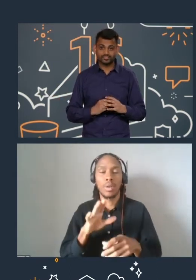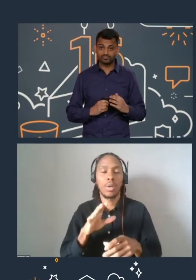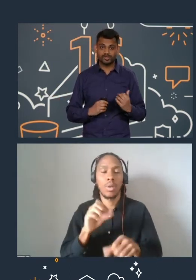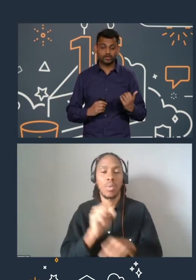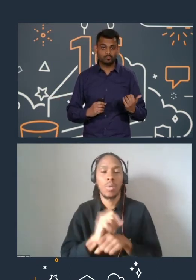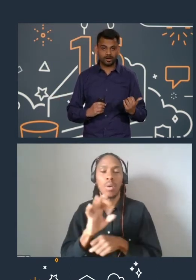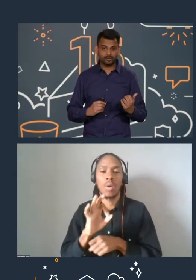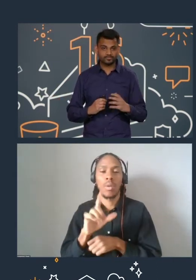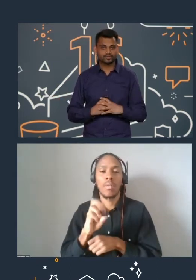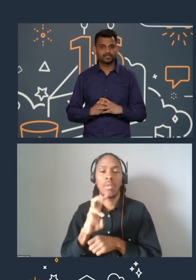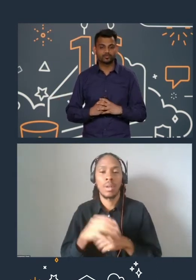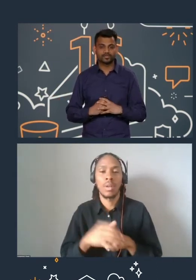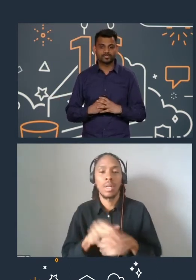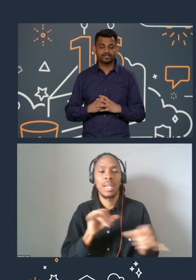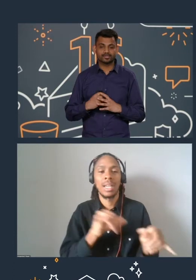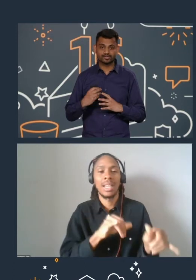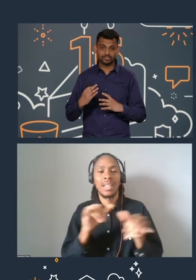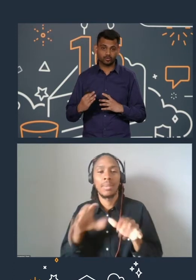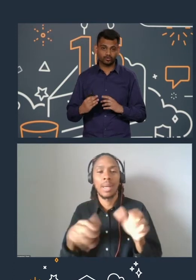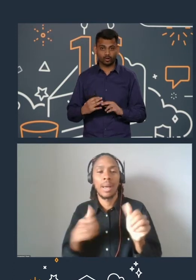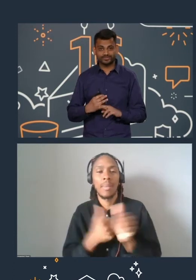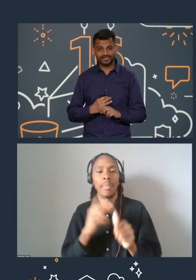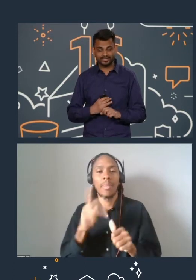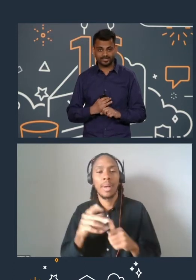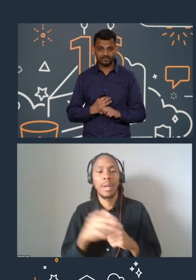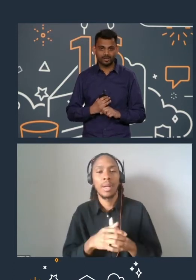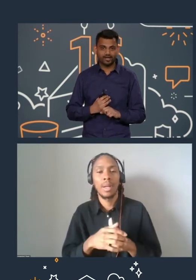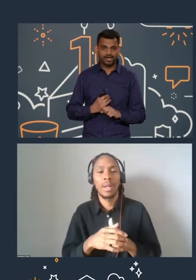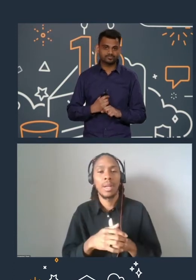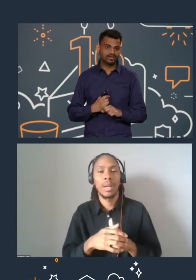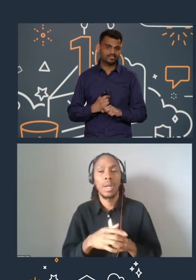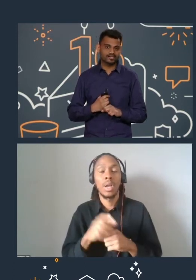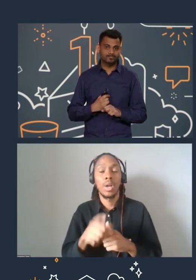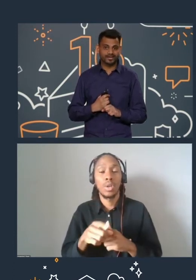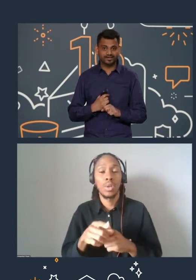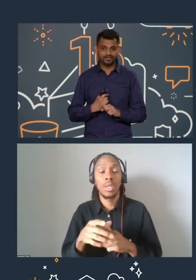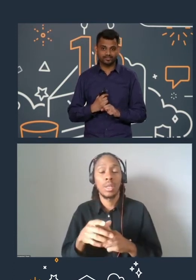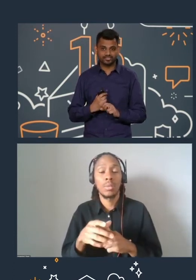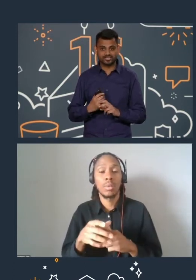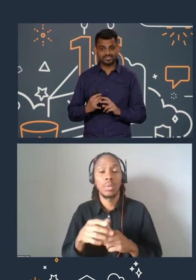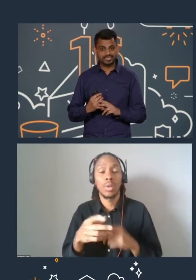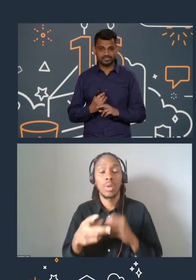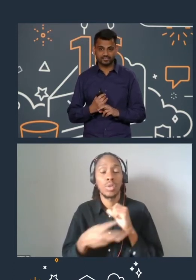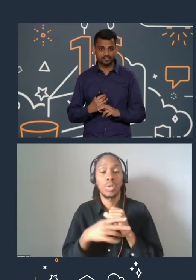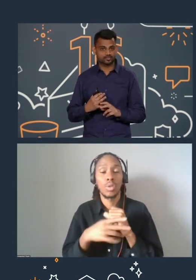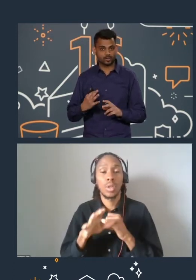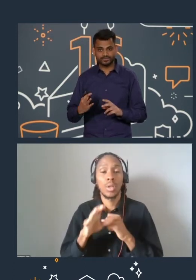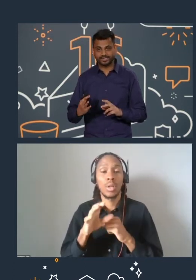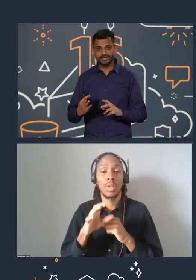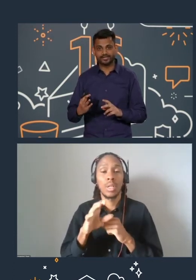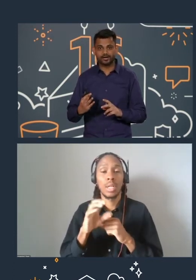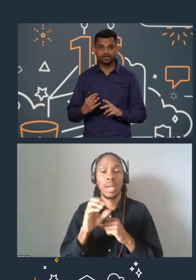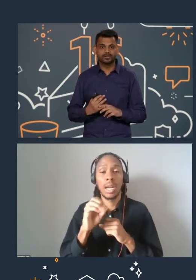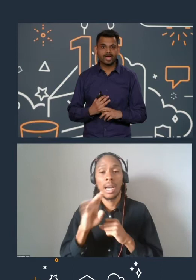Similar to backups, you can restore your object data, as well as any metadata, such as ECLs, object data,